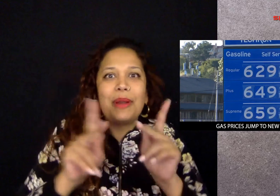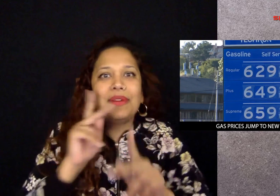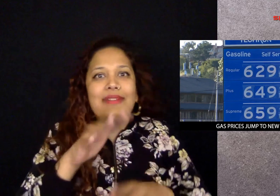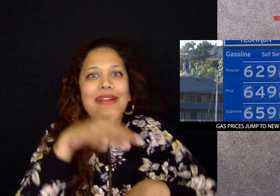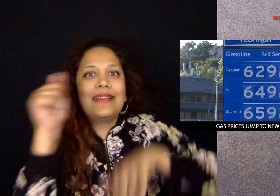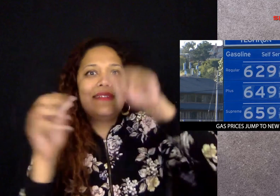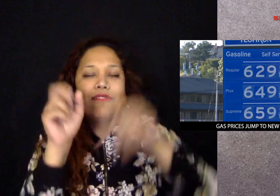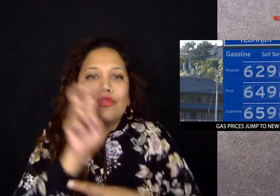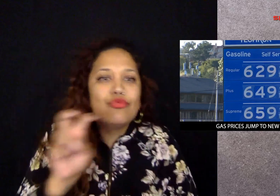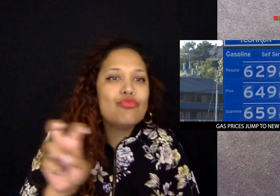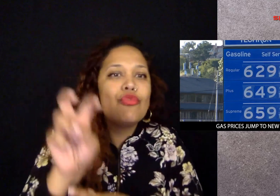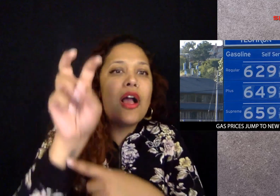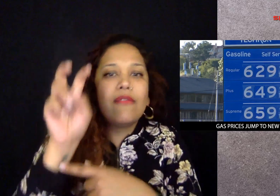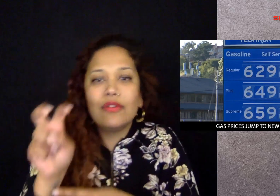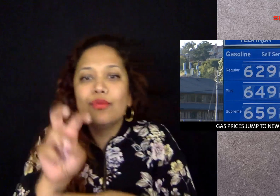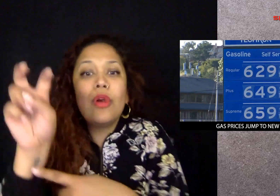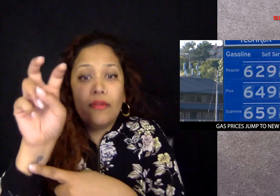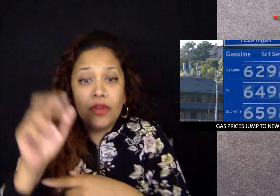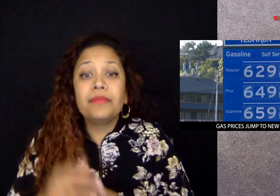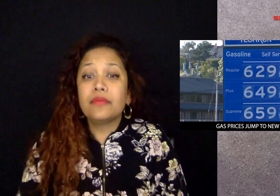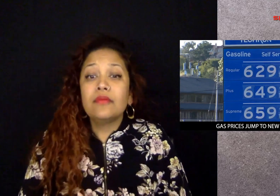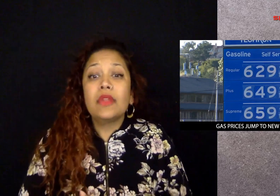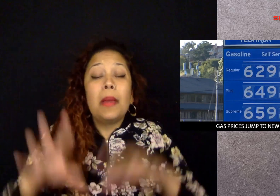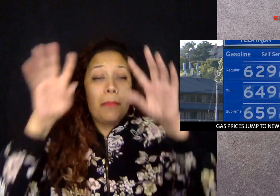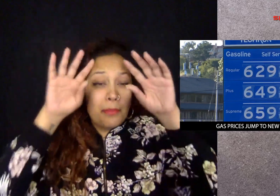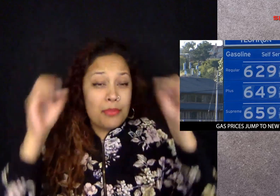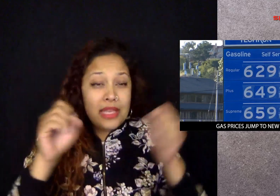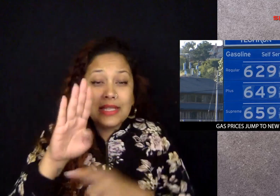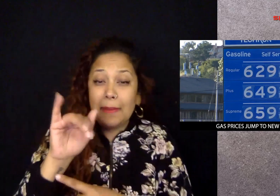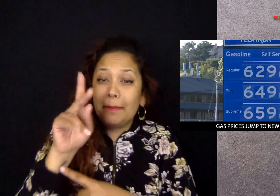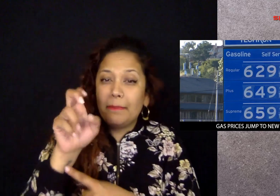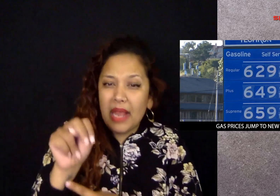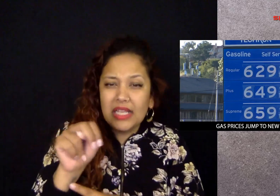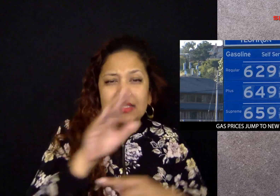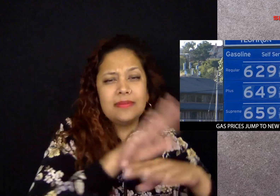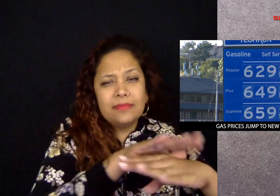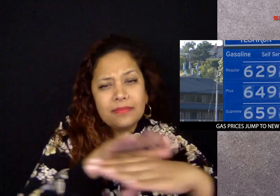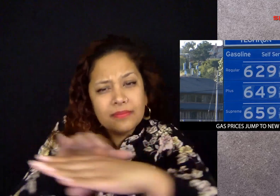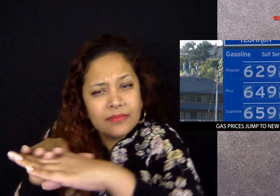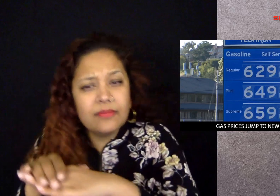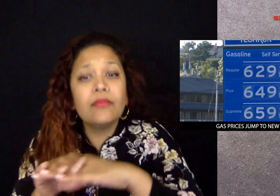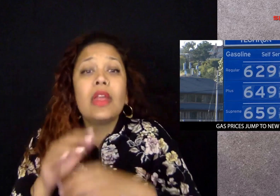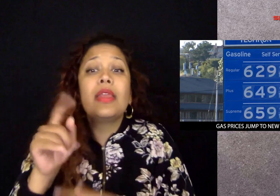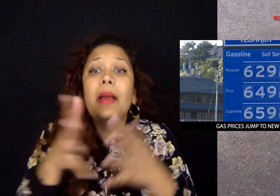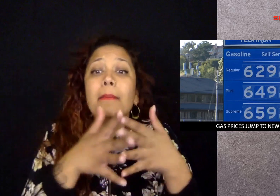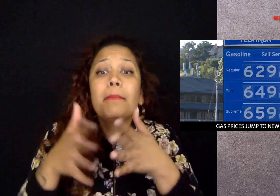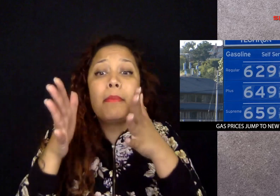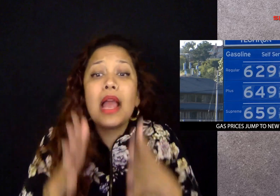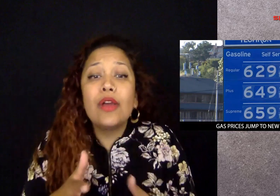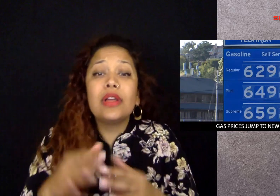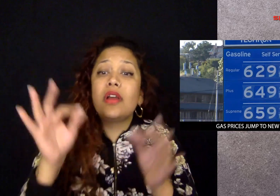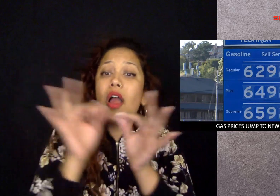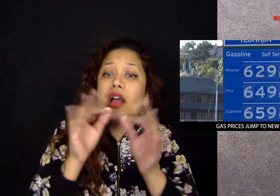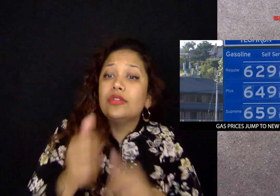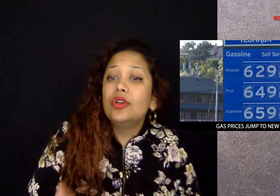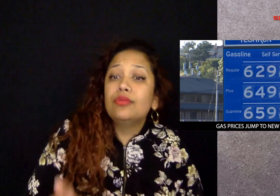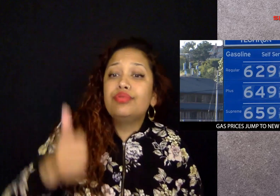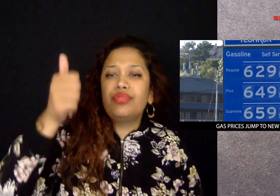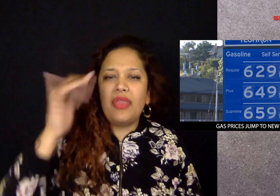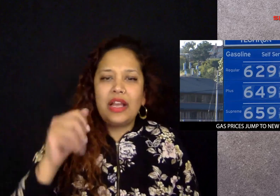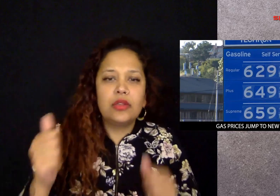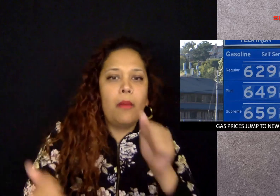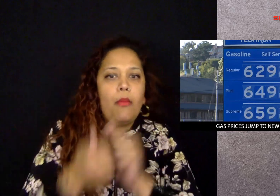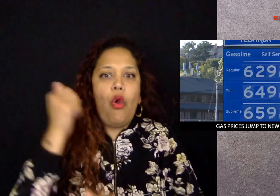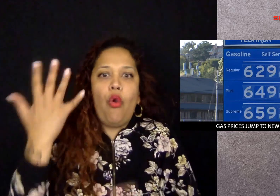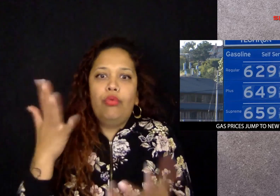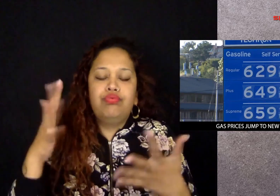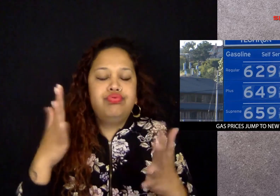season President Biden reassured Americans rising